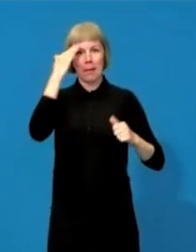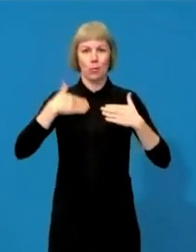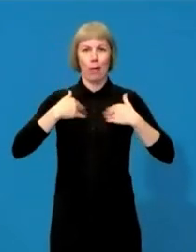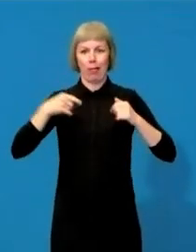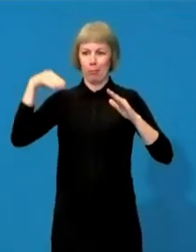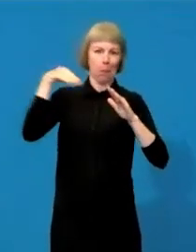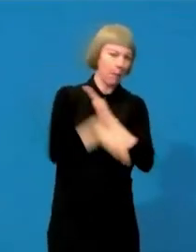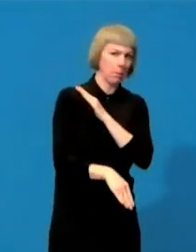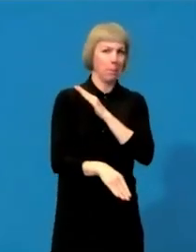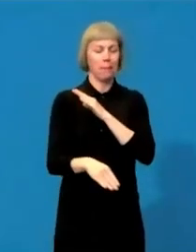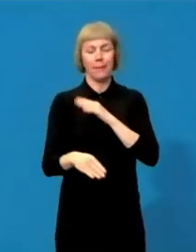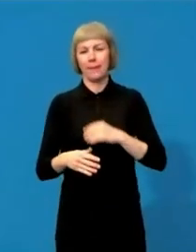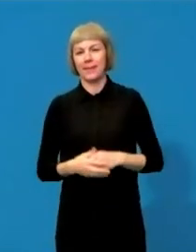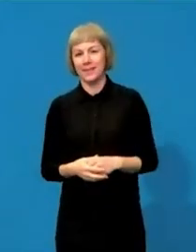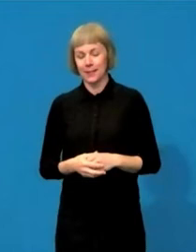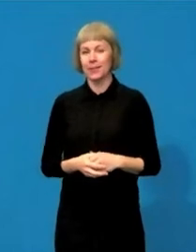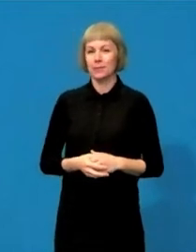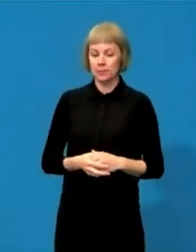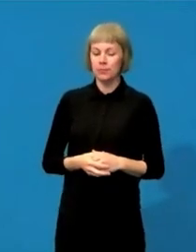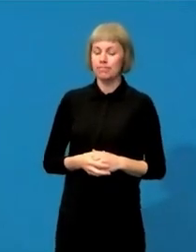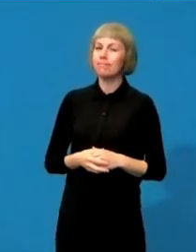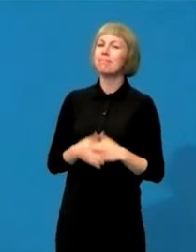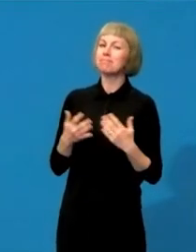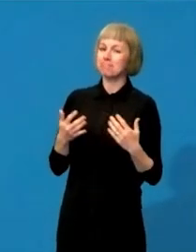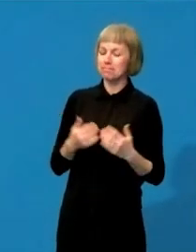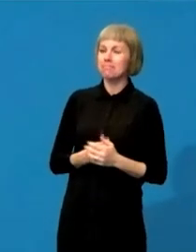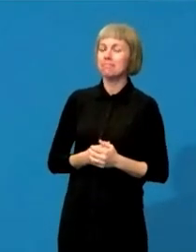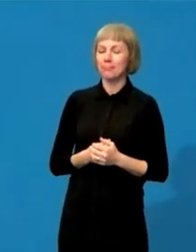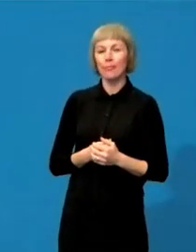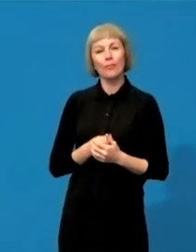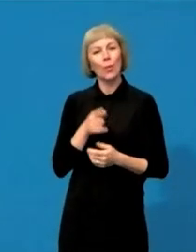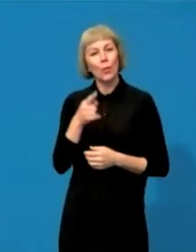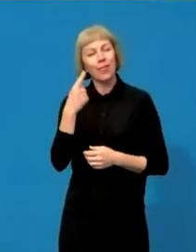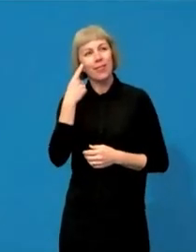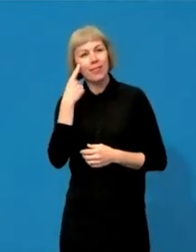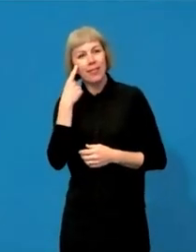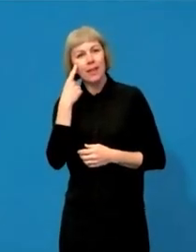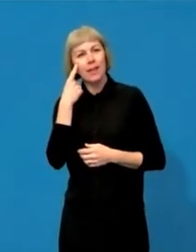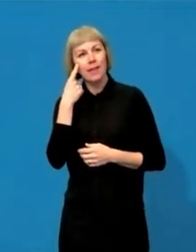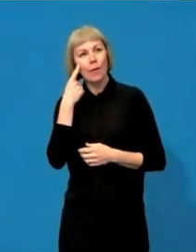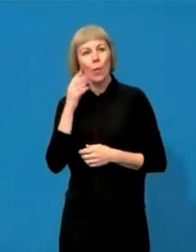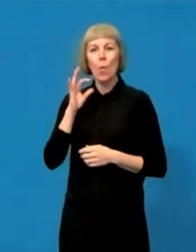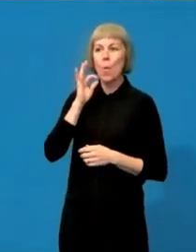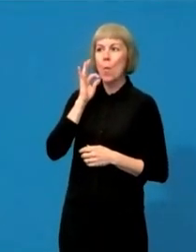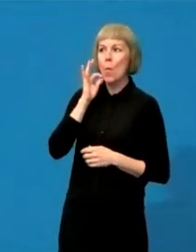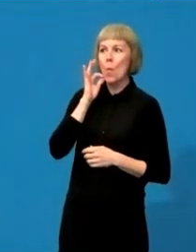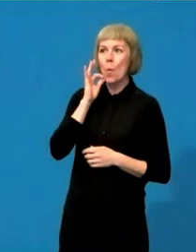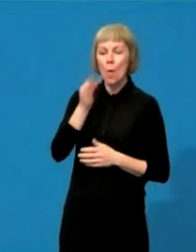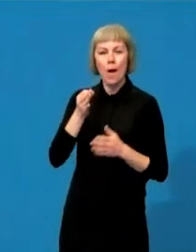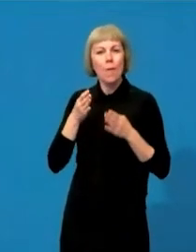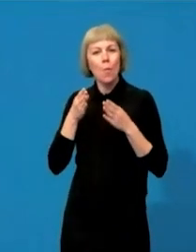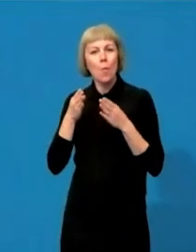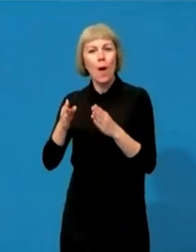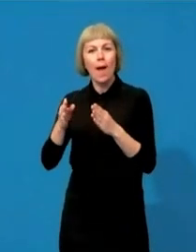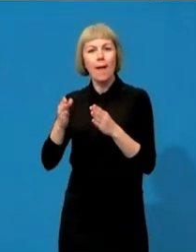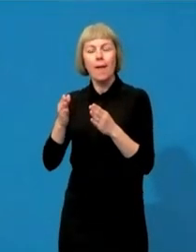So, do you think the western understanding of respite is very different to